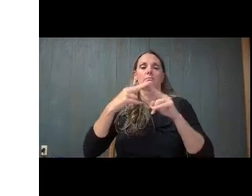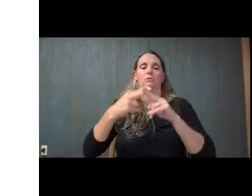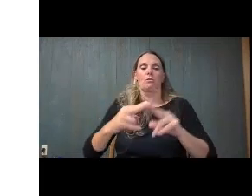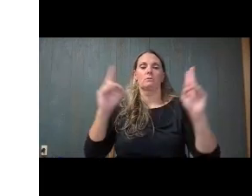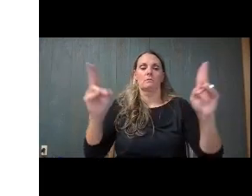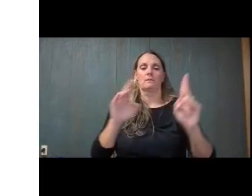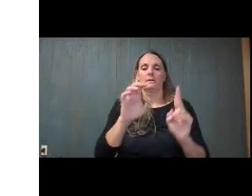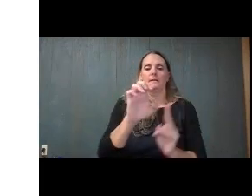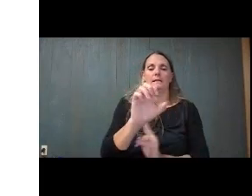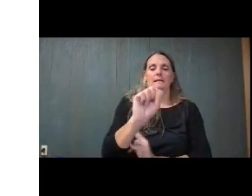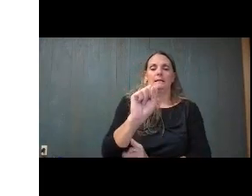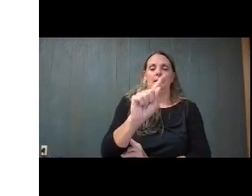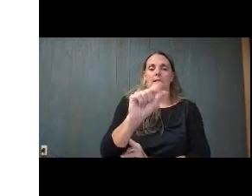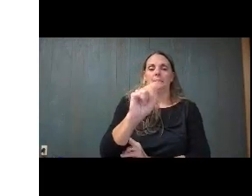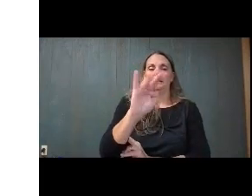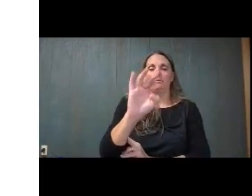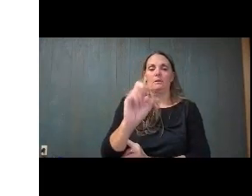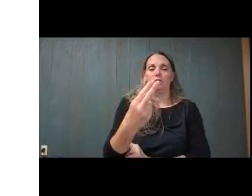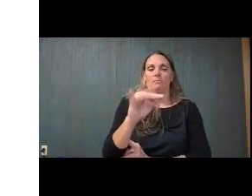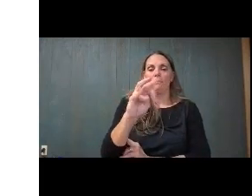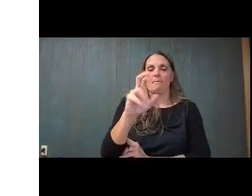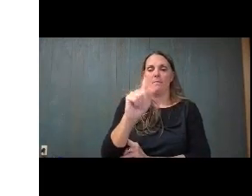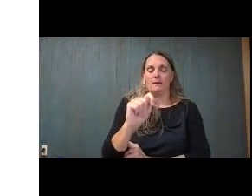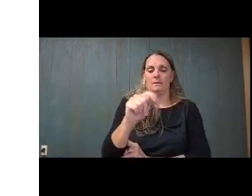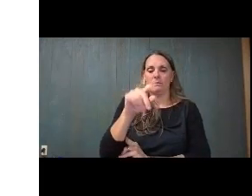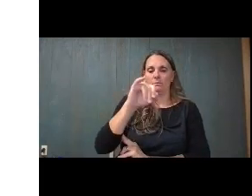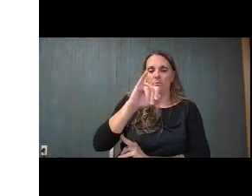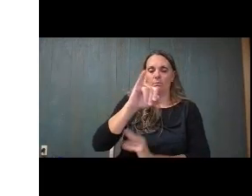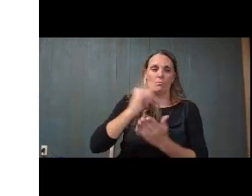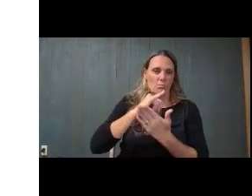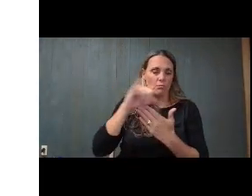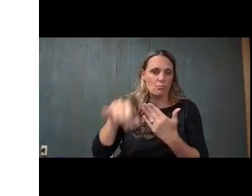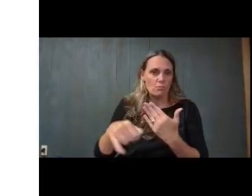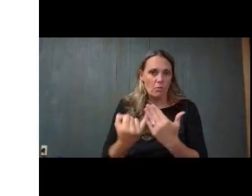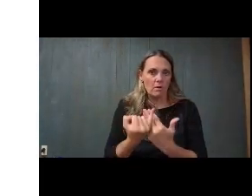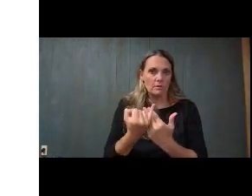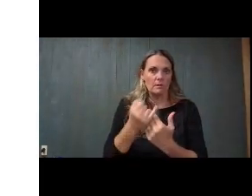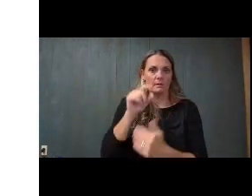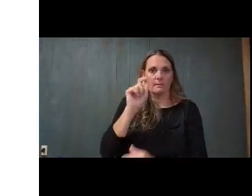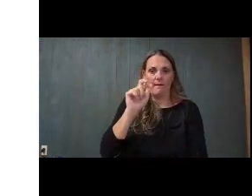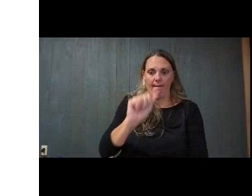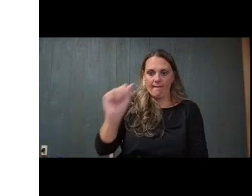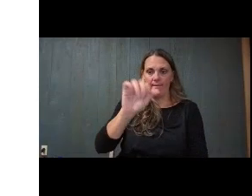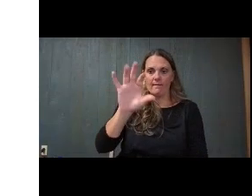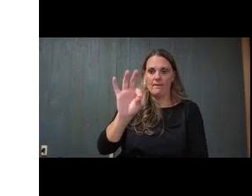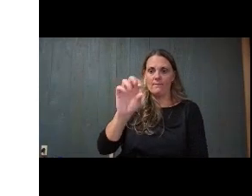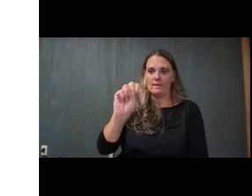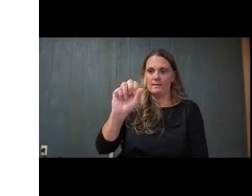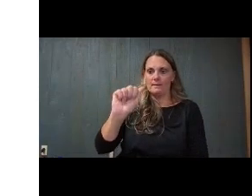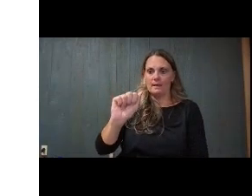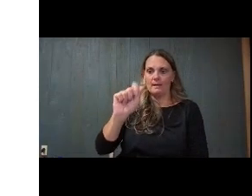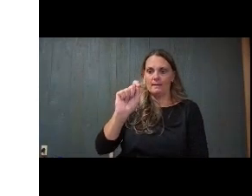at FSA, dot engage of in the subject line.